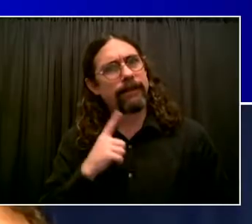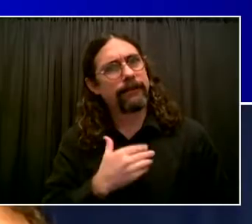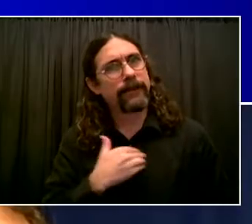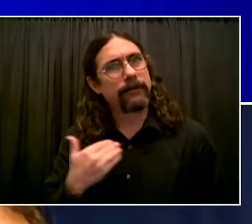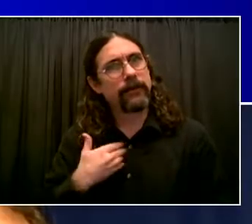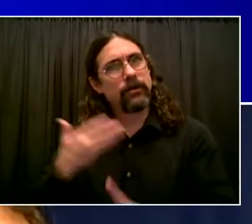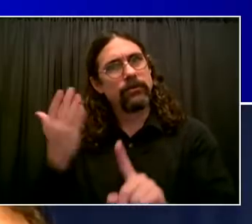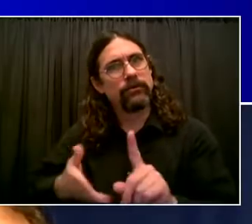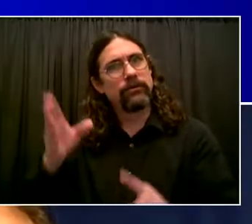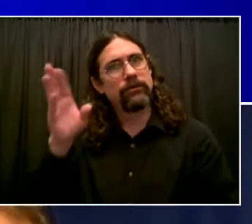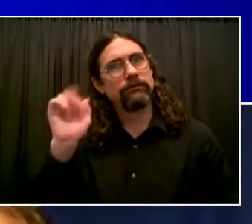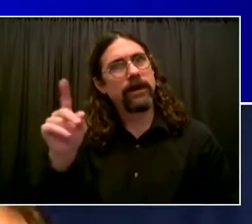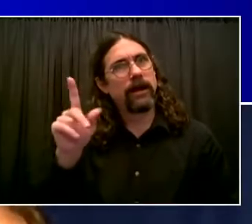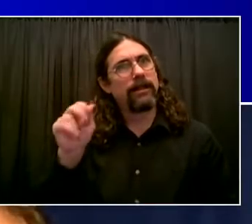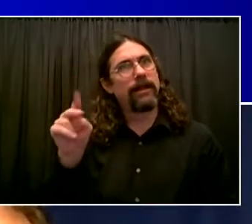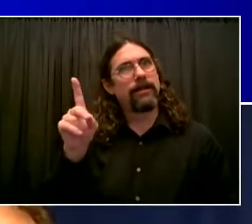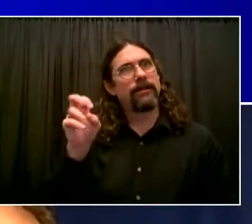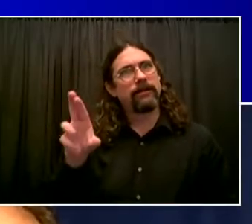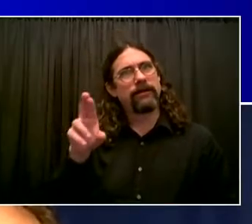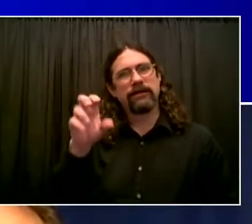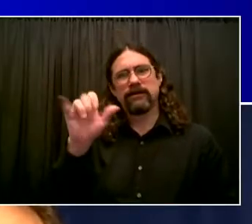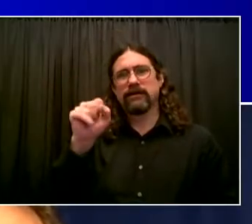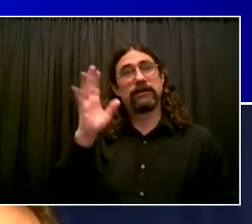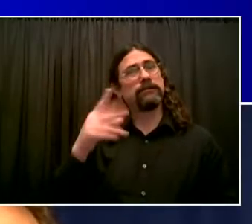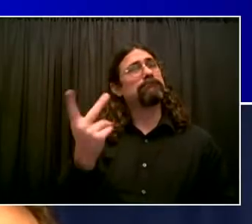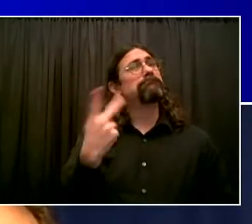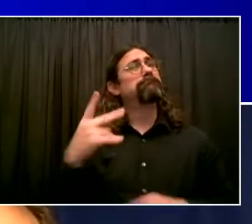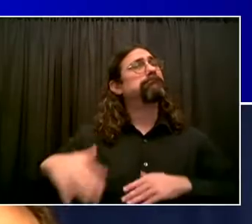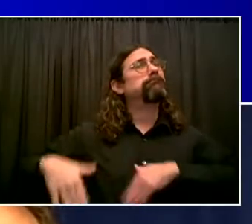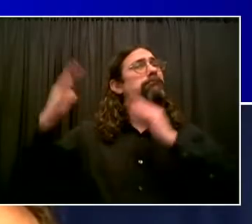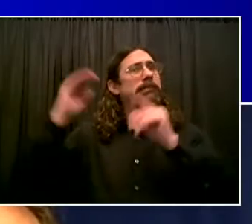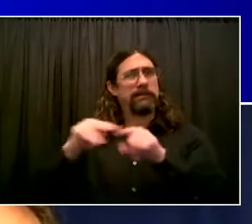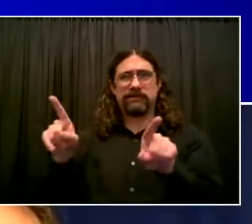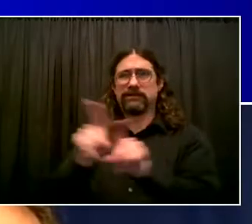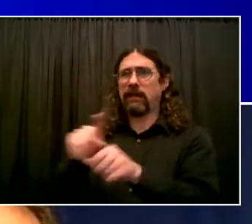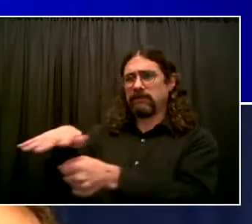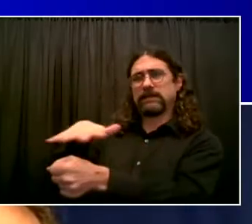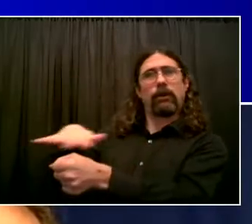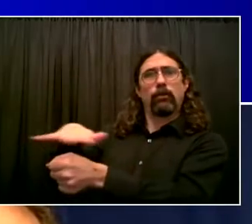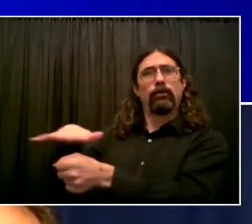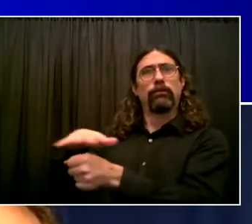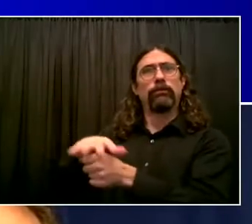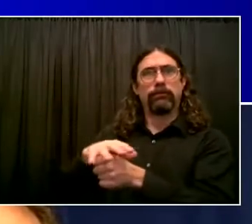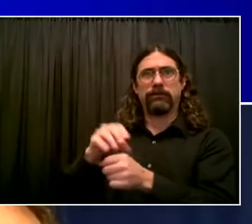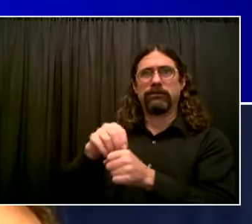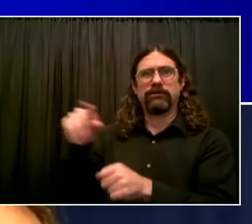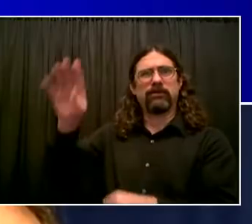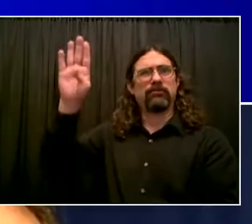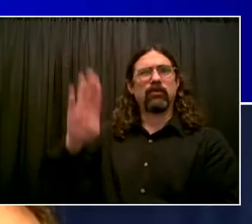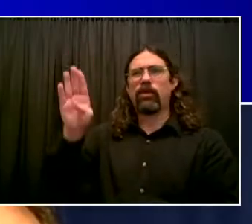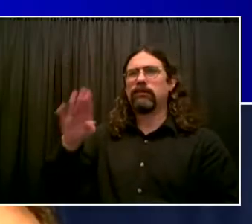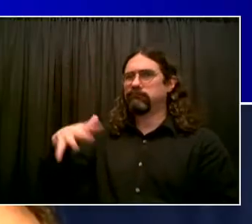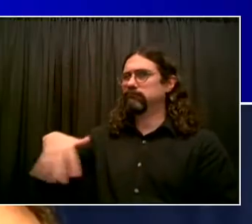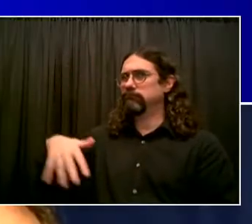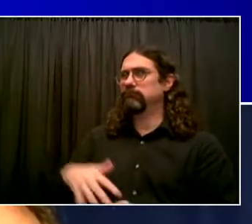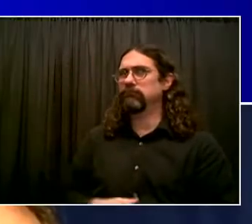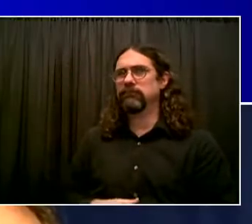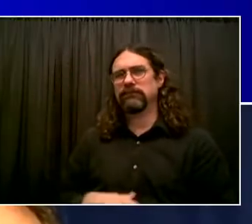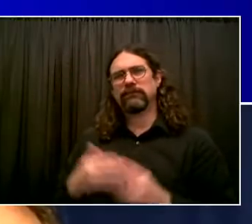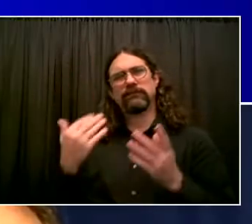TO BE PROUD OF TODAY. SINCE WE LIVE IN THE SAME NEIGHBORHOOD I